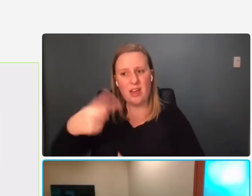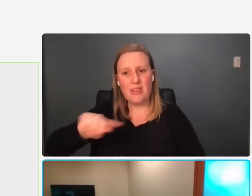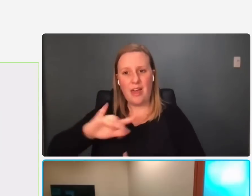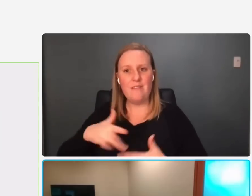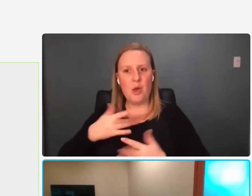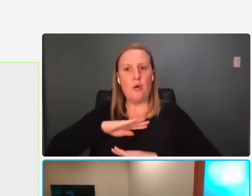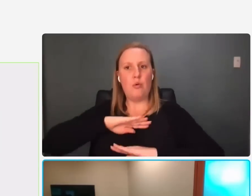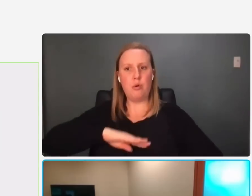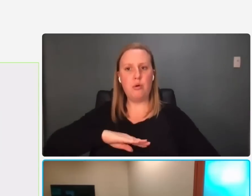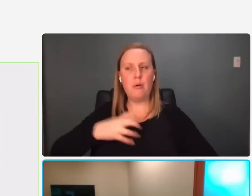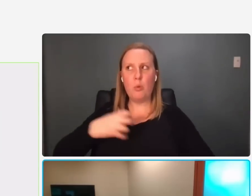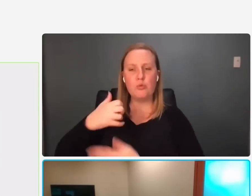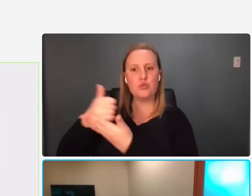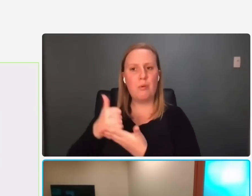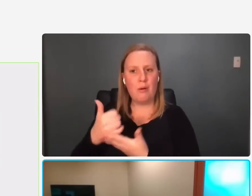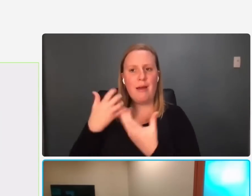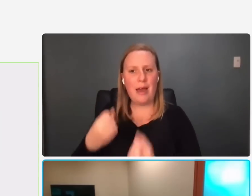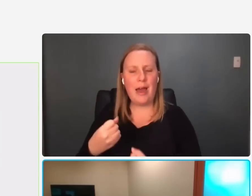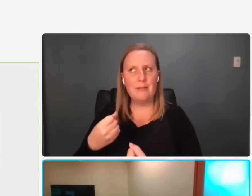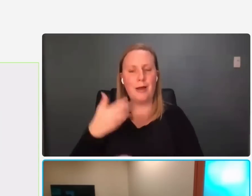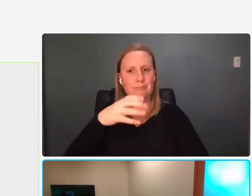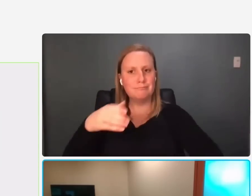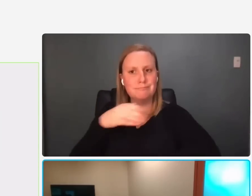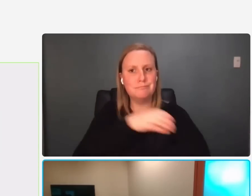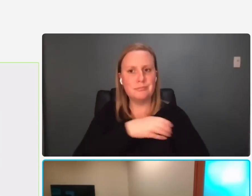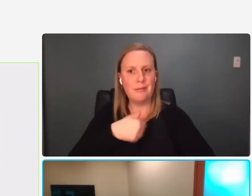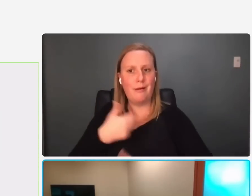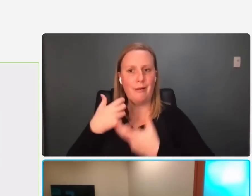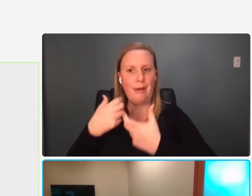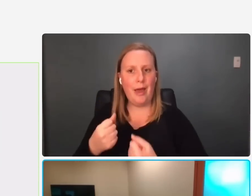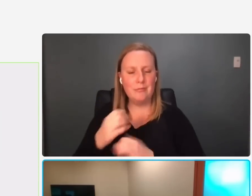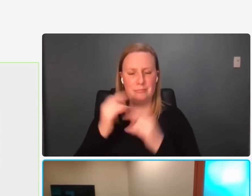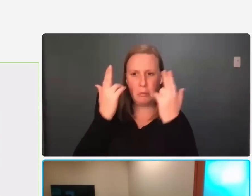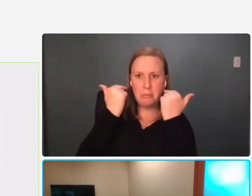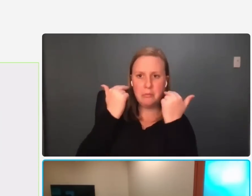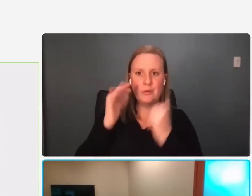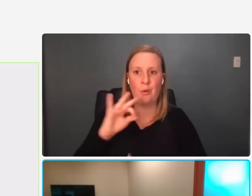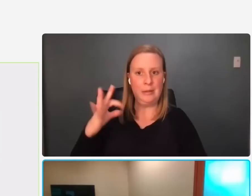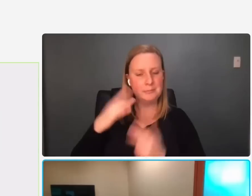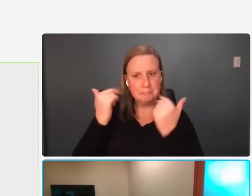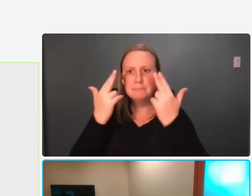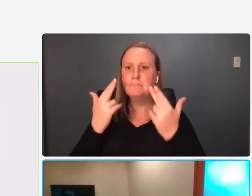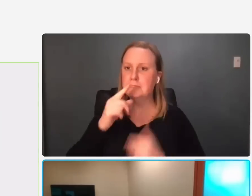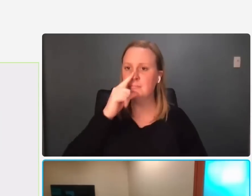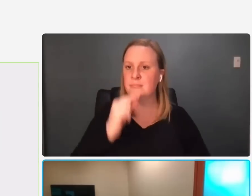empowered through this new approach to regulation. For providers and services they will be high quality,